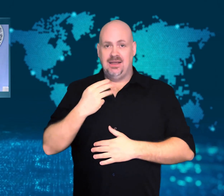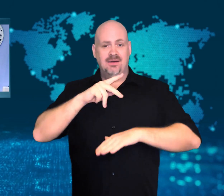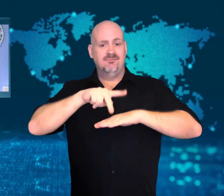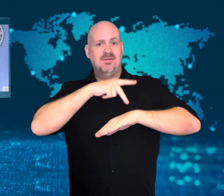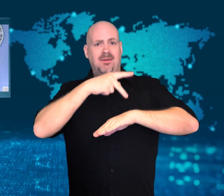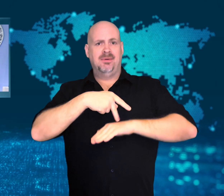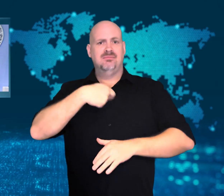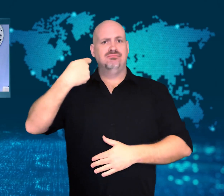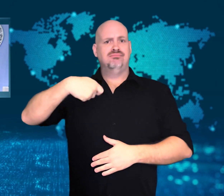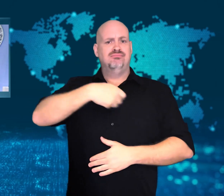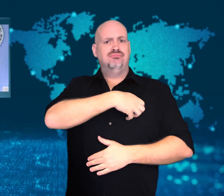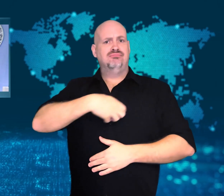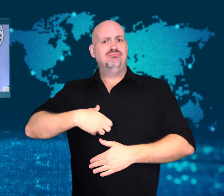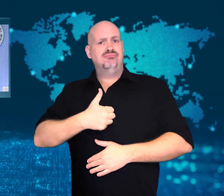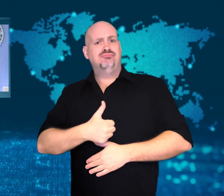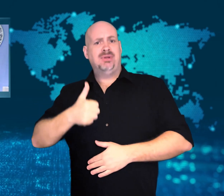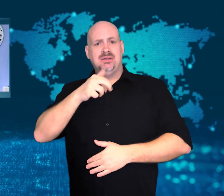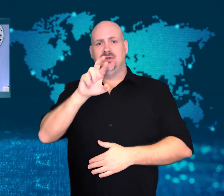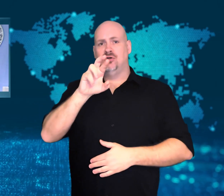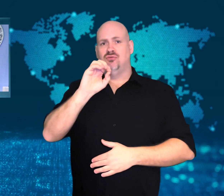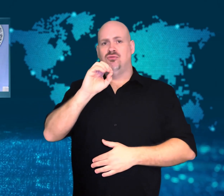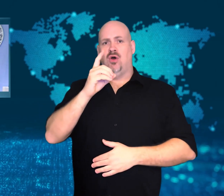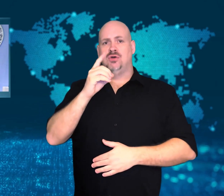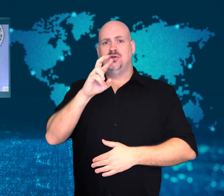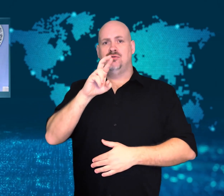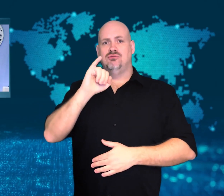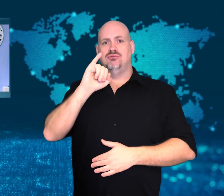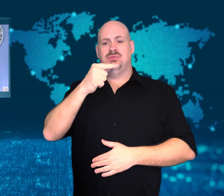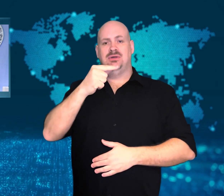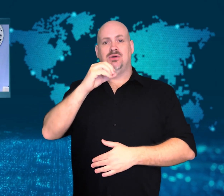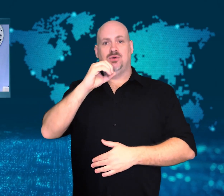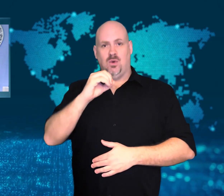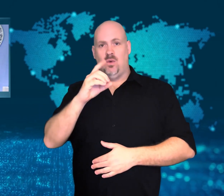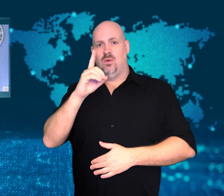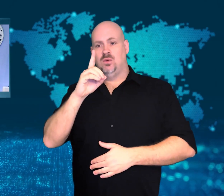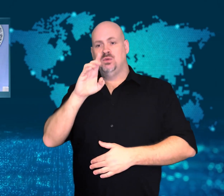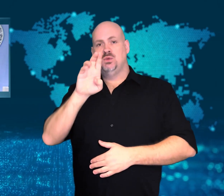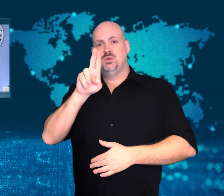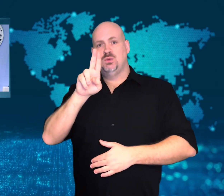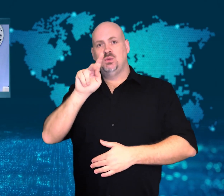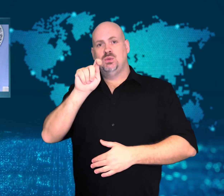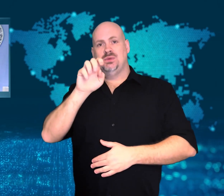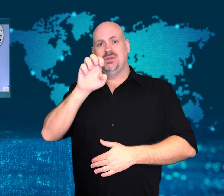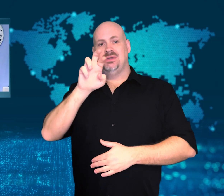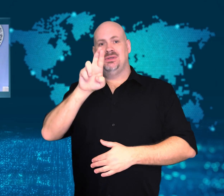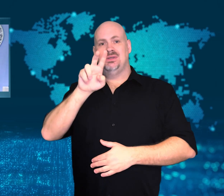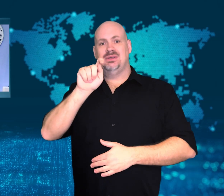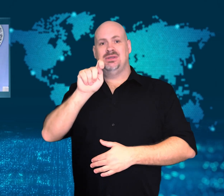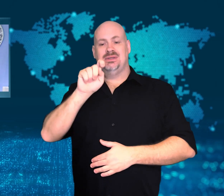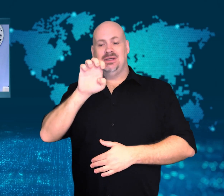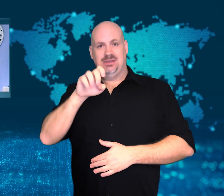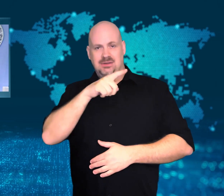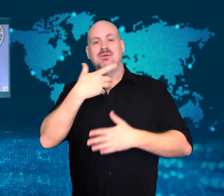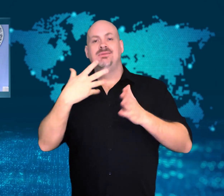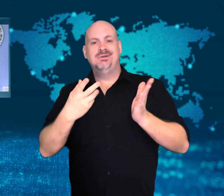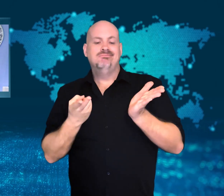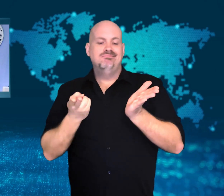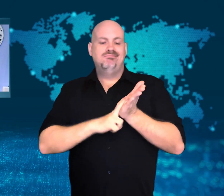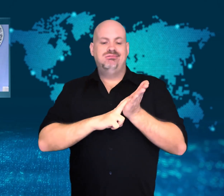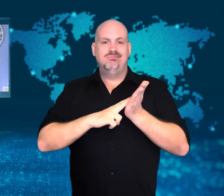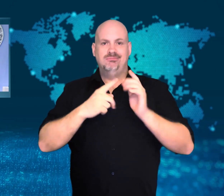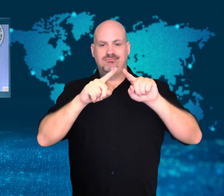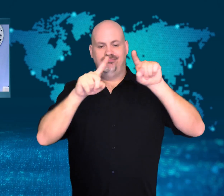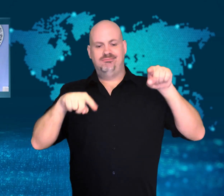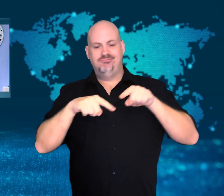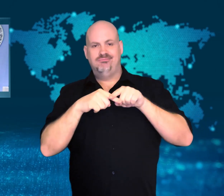On Monday, the Philippine President, Rodrigo Duterte,